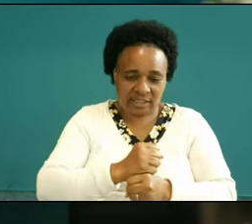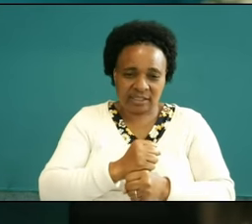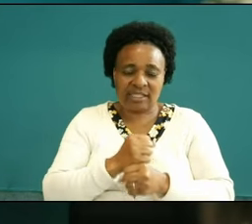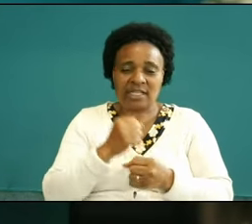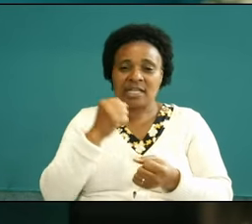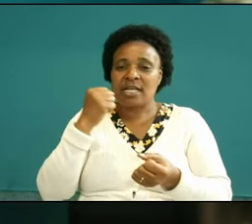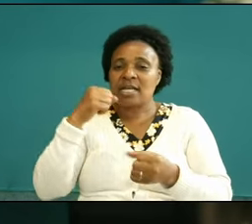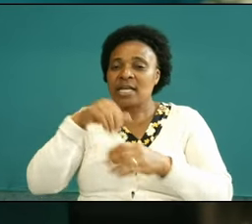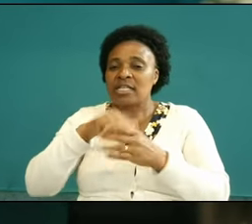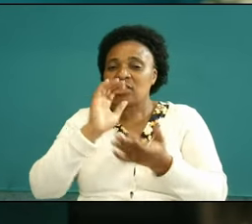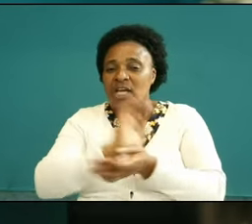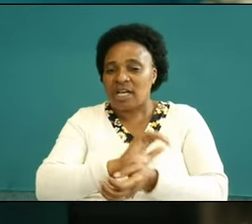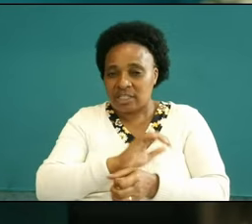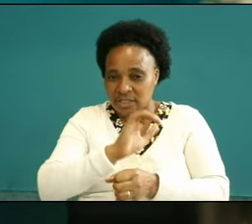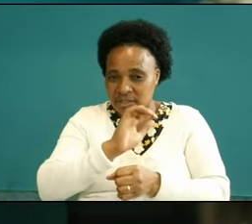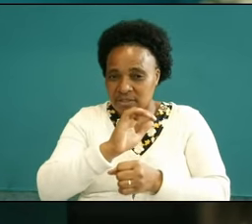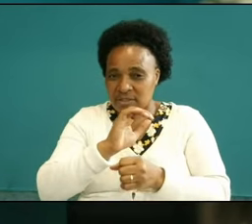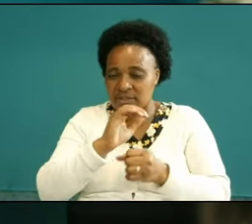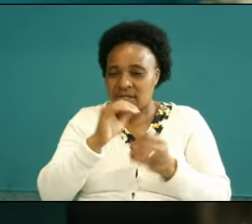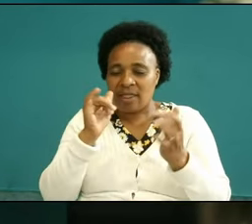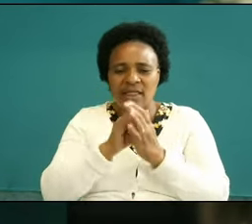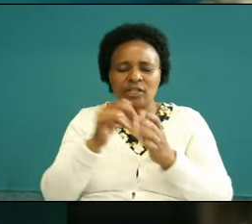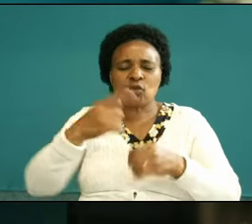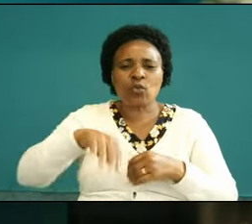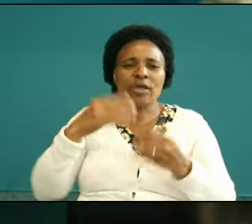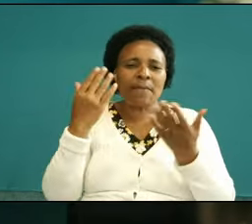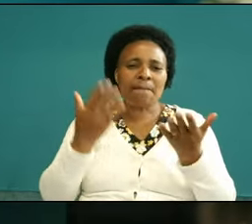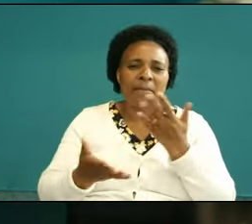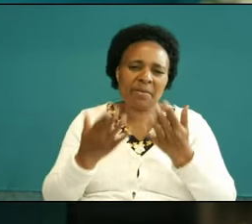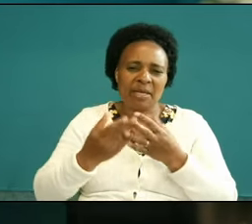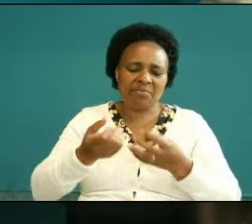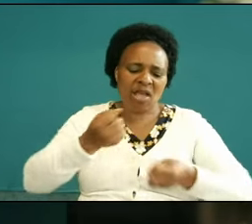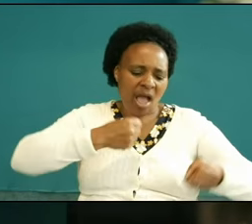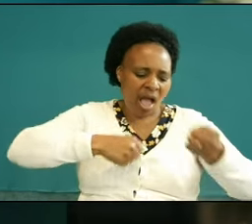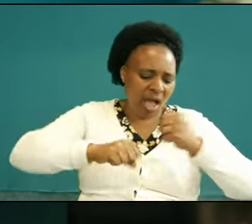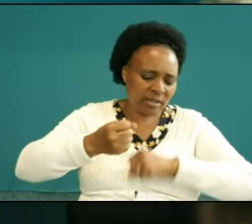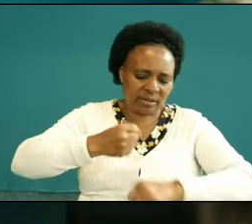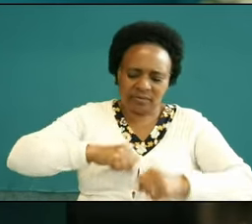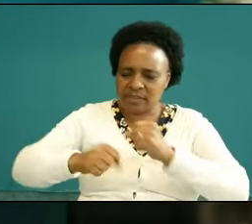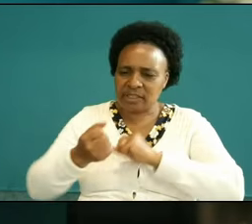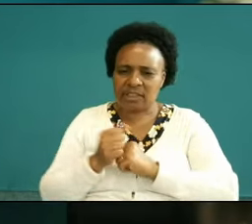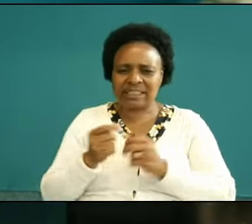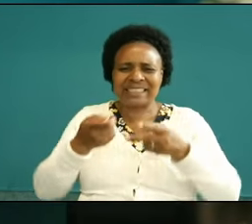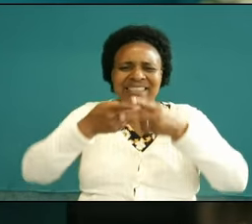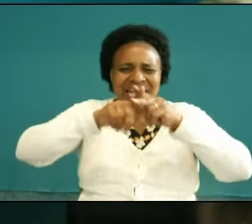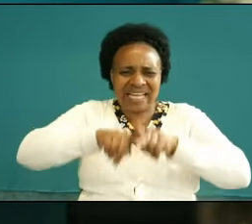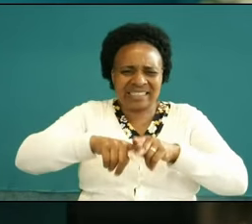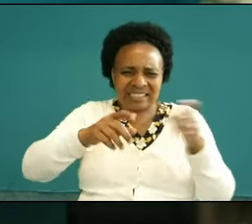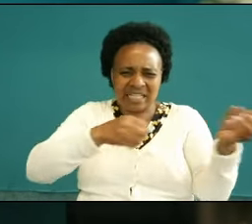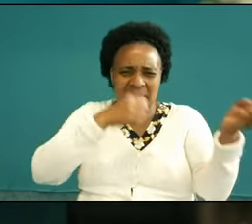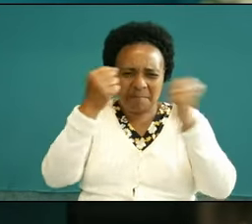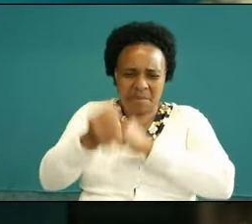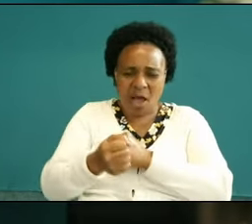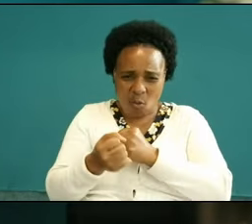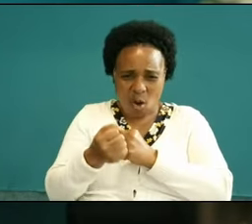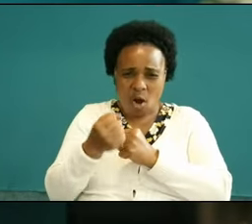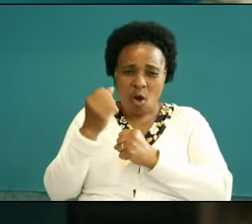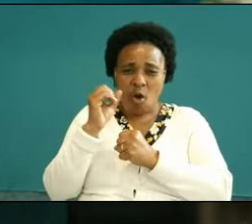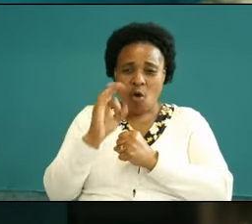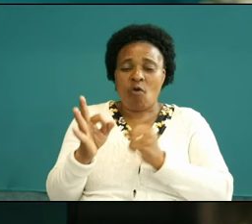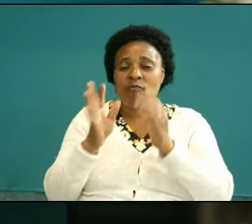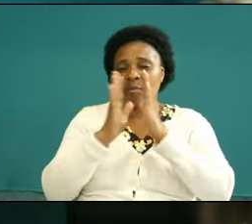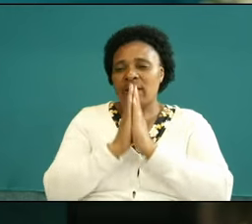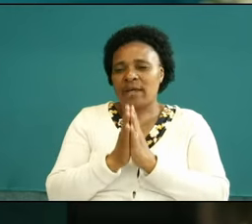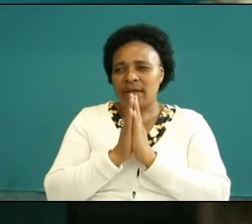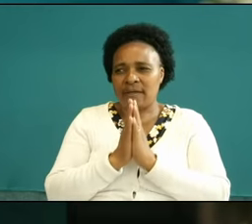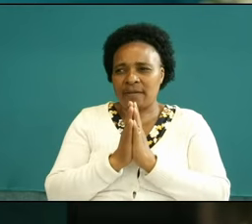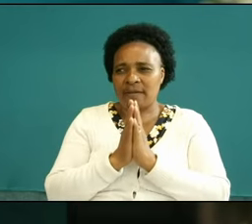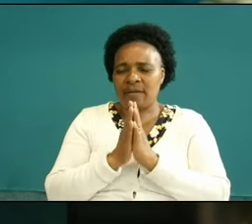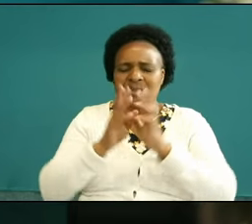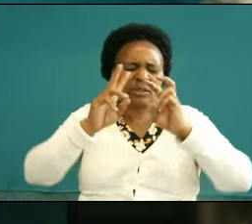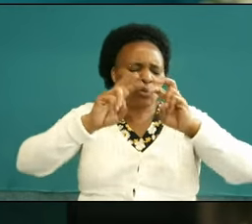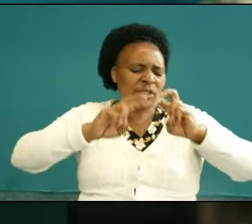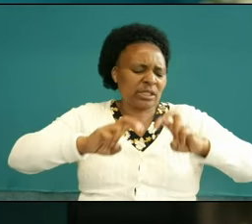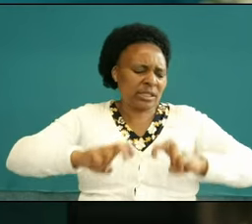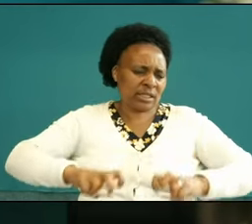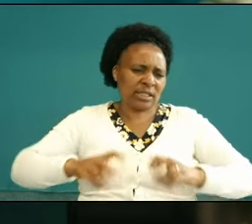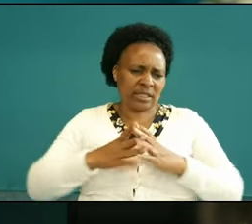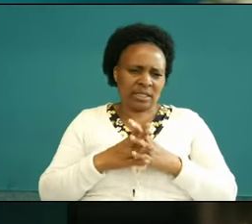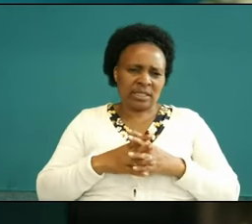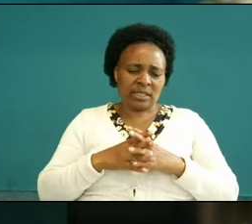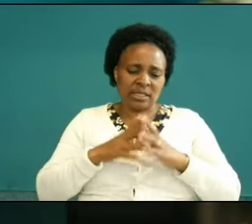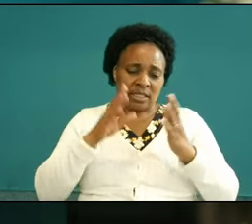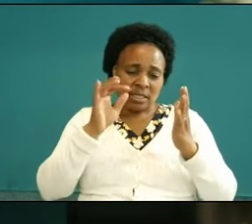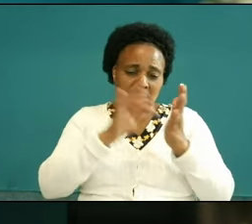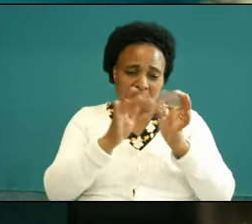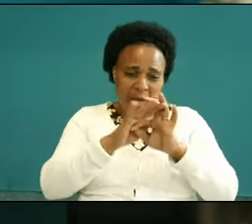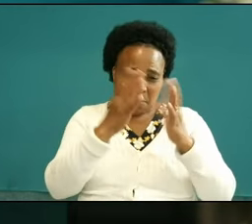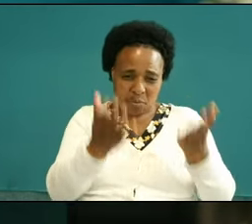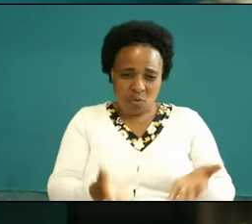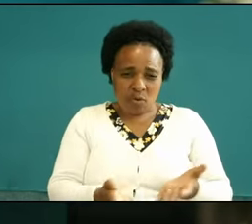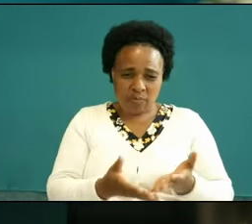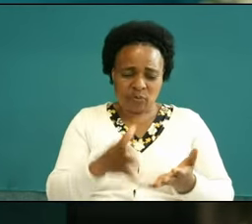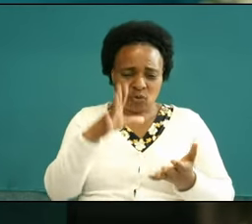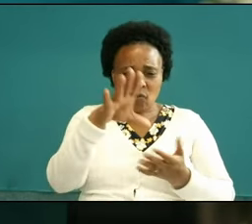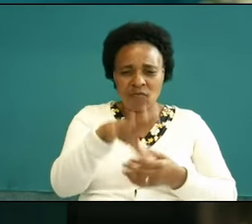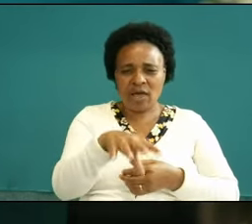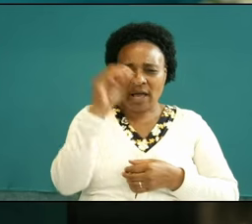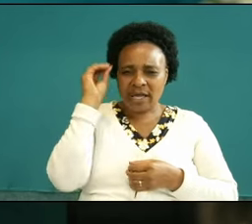church that we may activate the power of prayer that we may seek the scriptures to find the sick